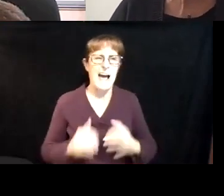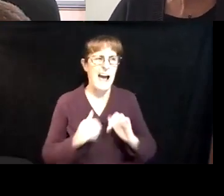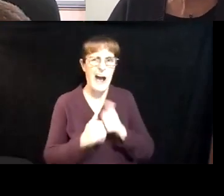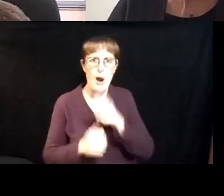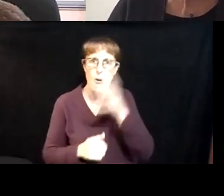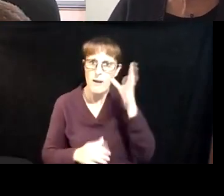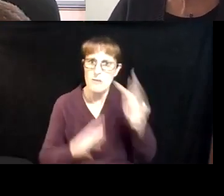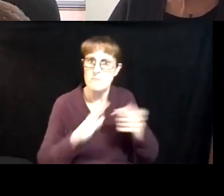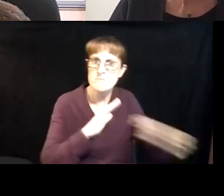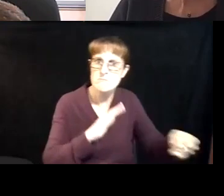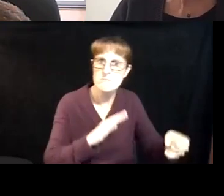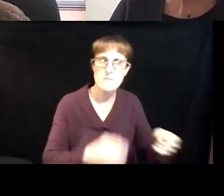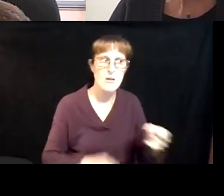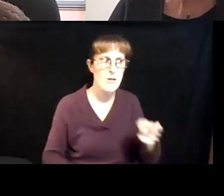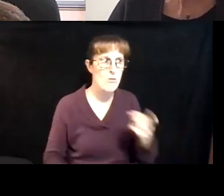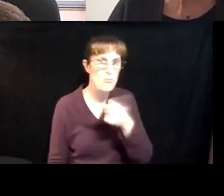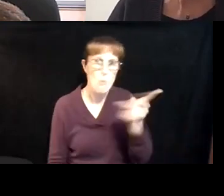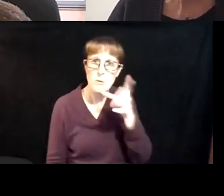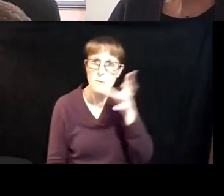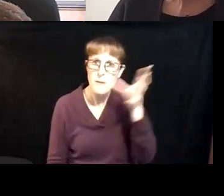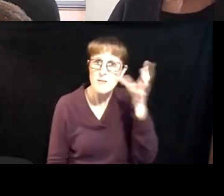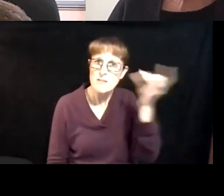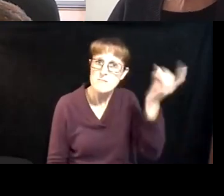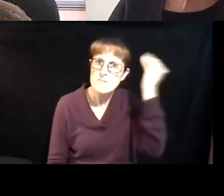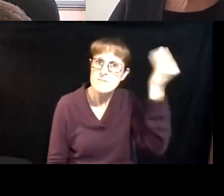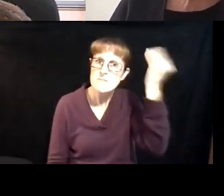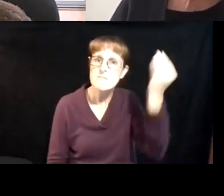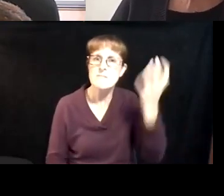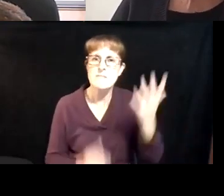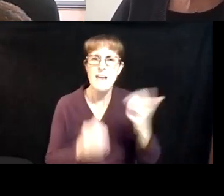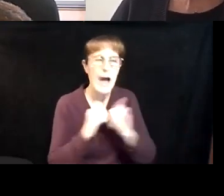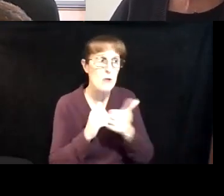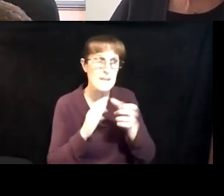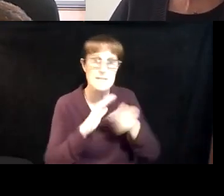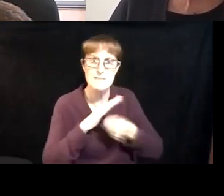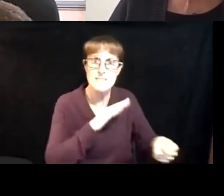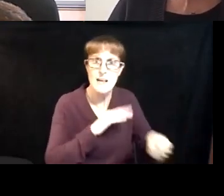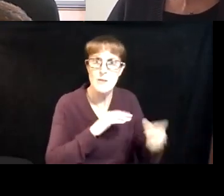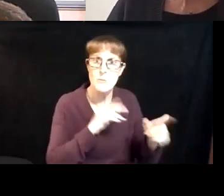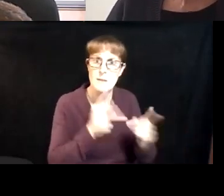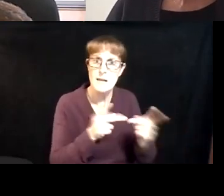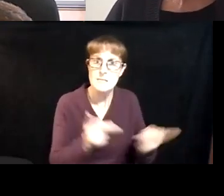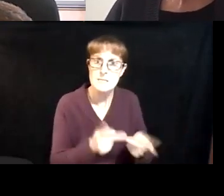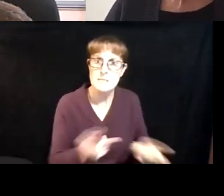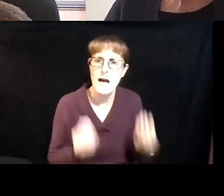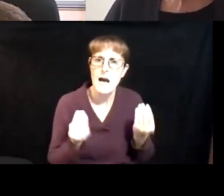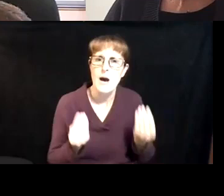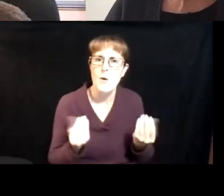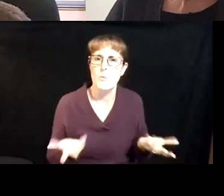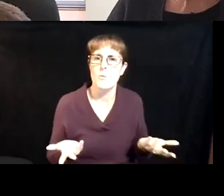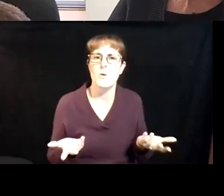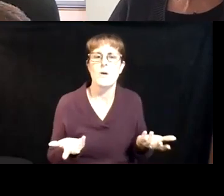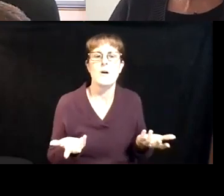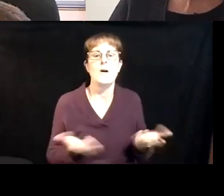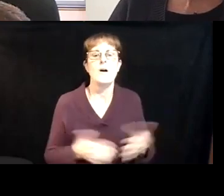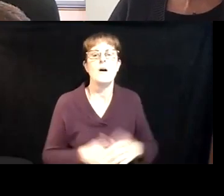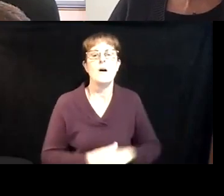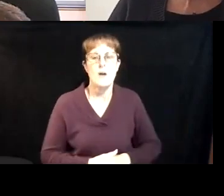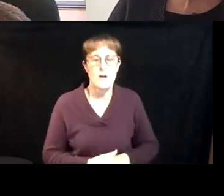that they send their kid to a place like this. You've got to understand that as was already discussed,